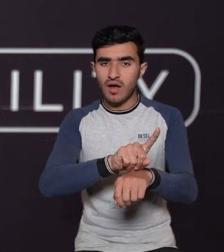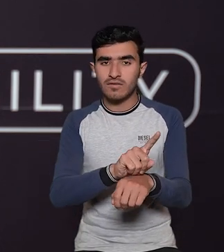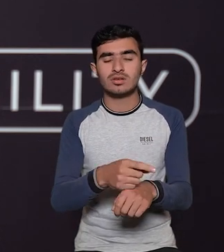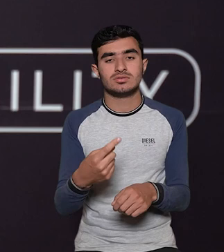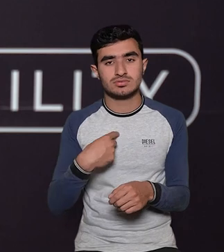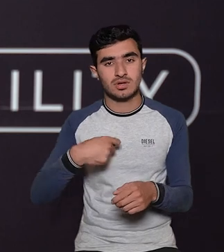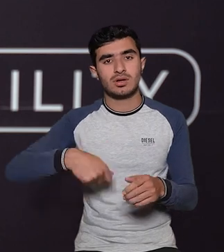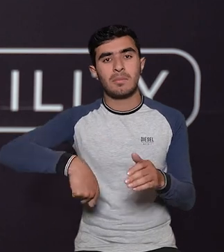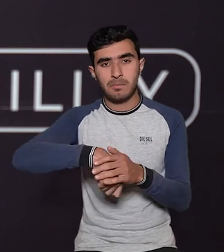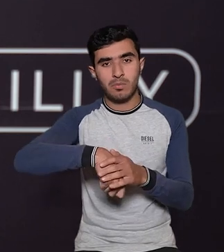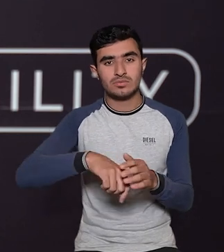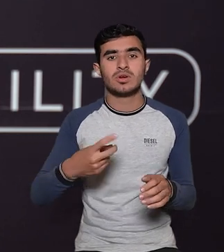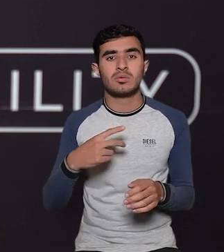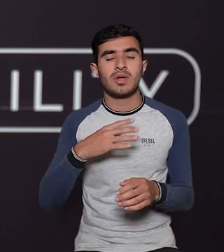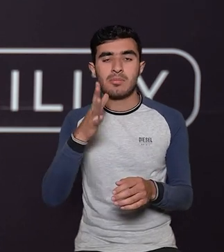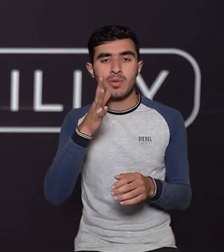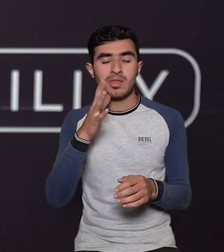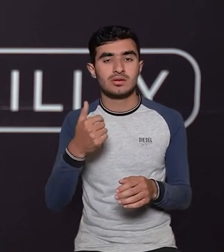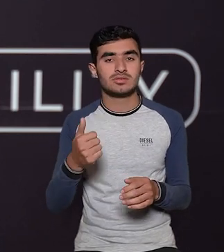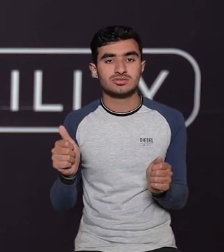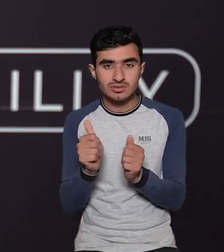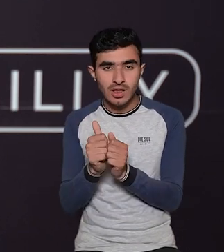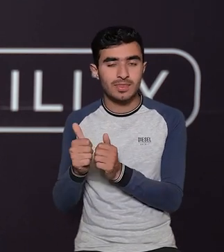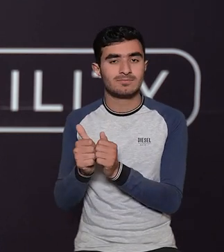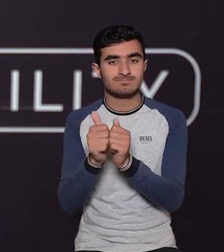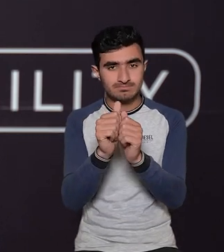me there, and my basis were formed there.